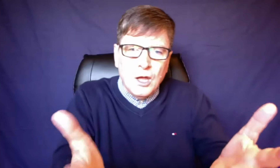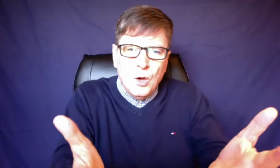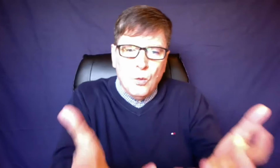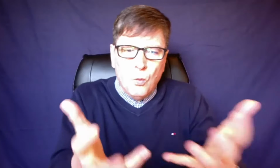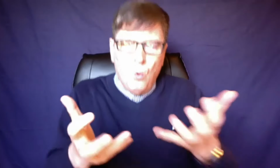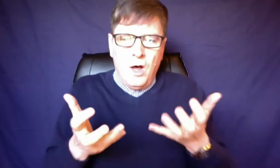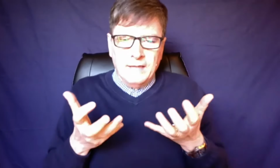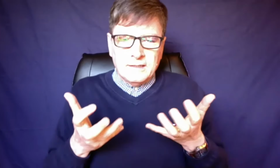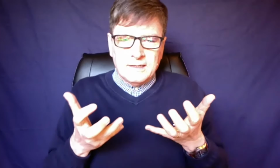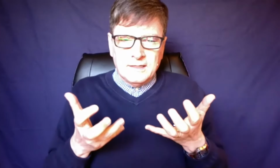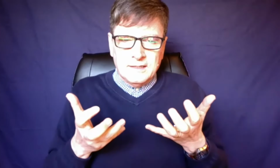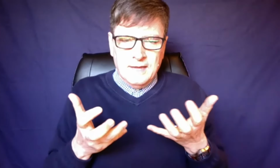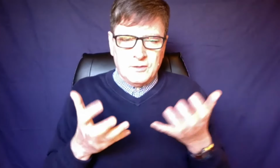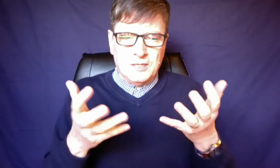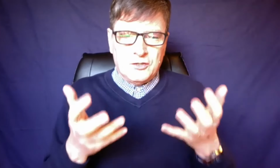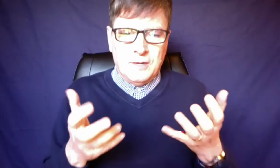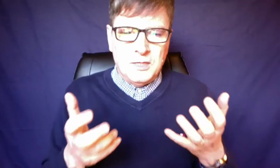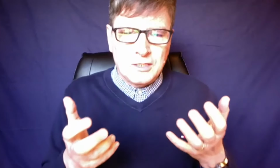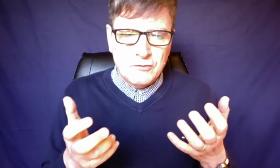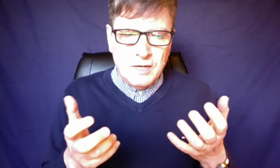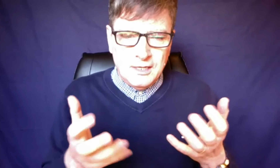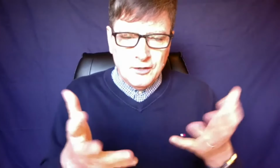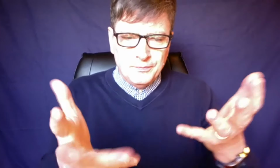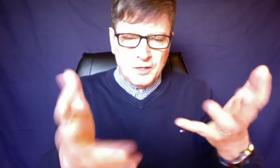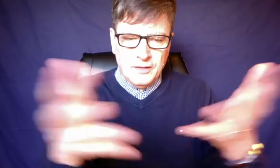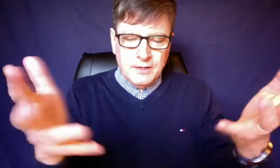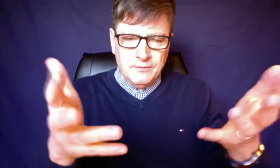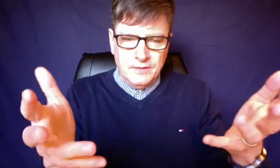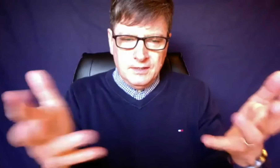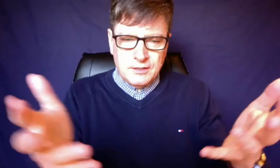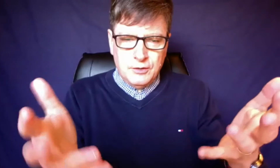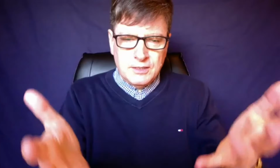away from the body. So think may learn